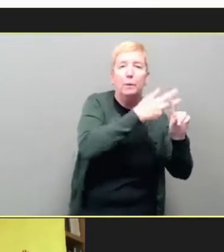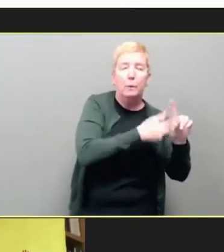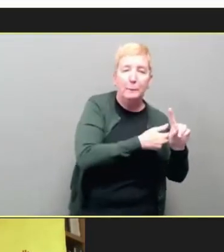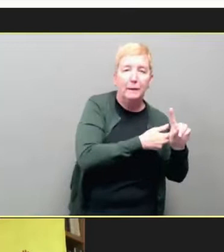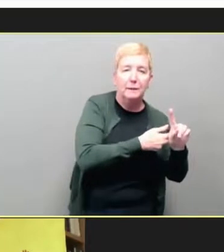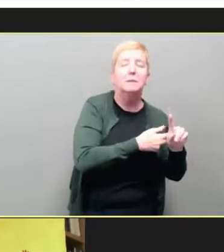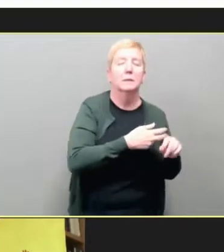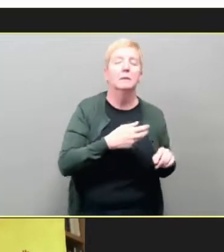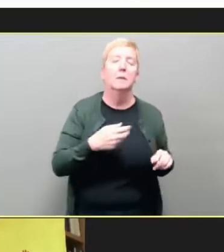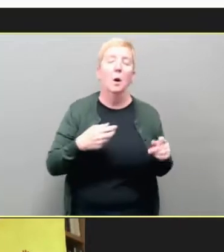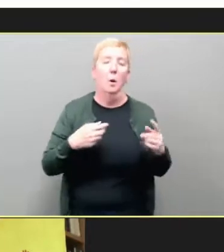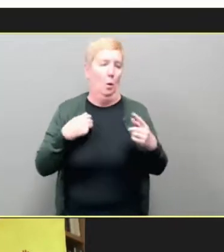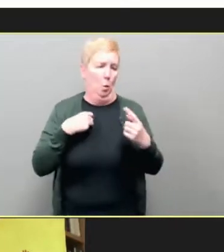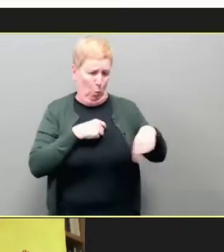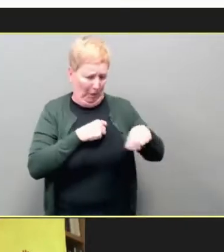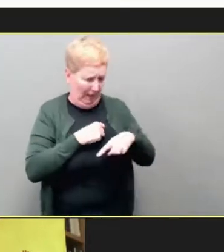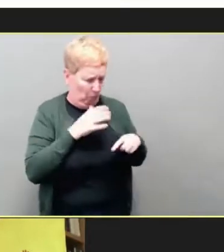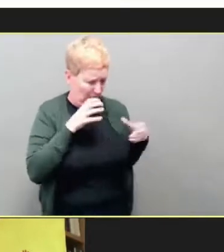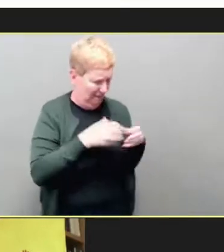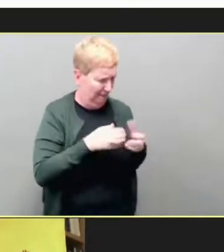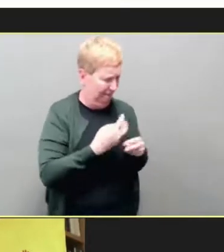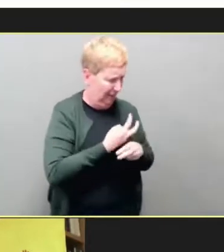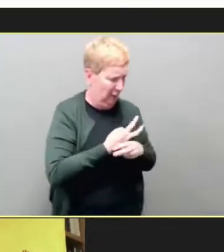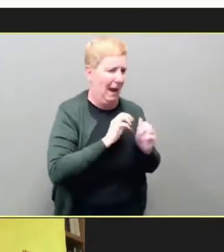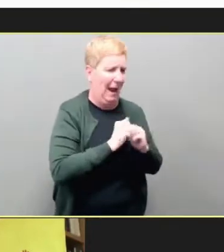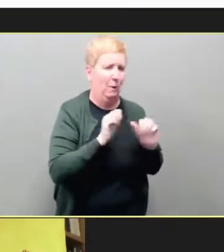amongst ourselves and figure out how we can make that a little bit more